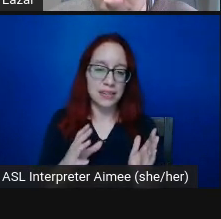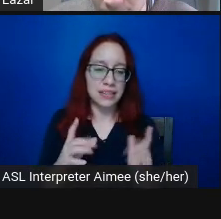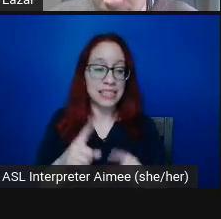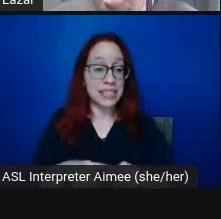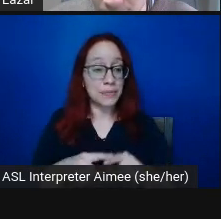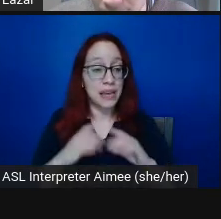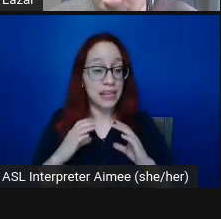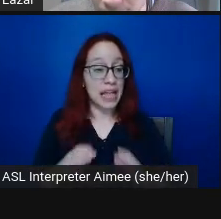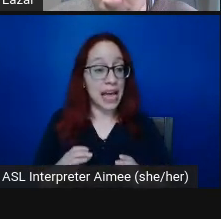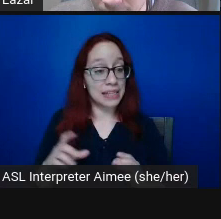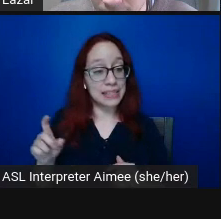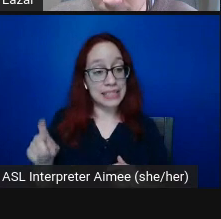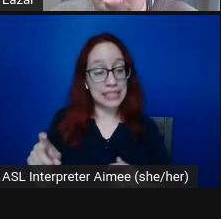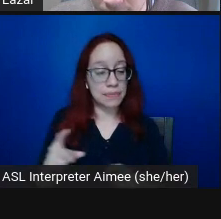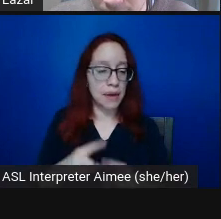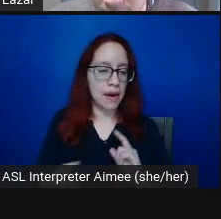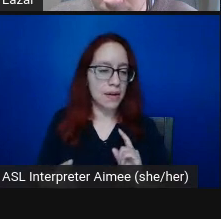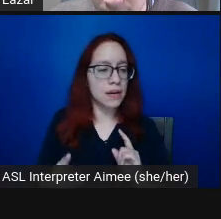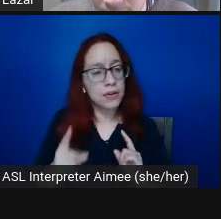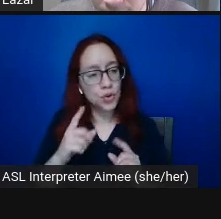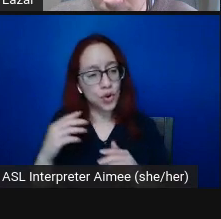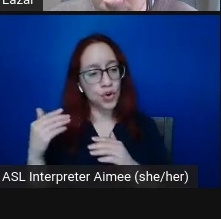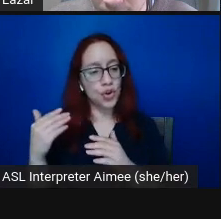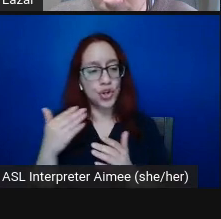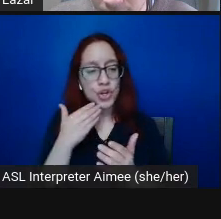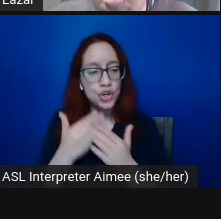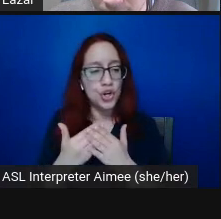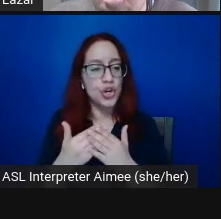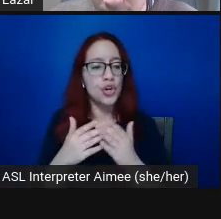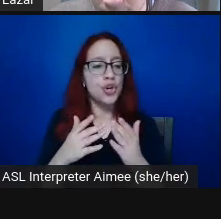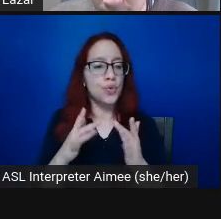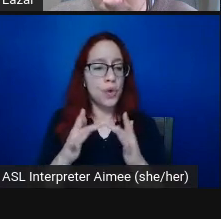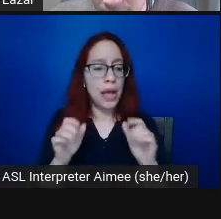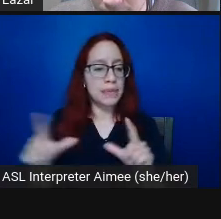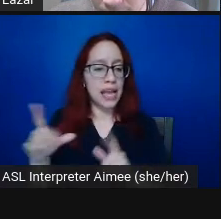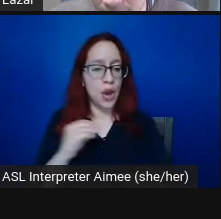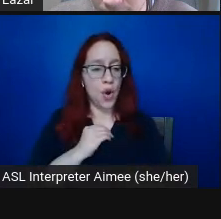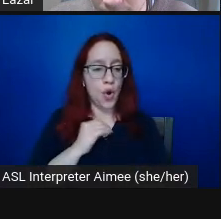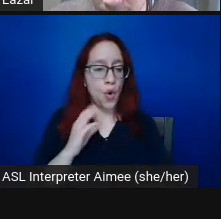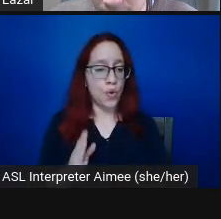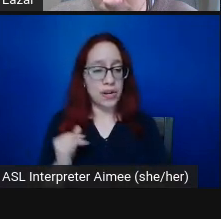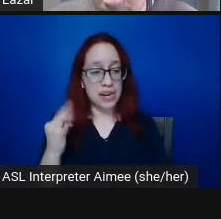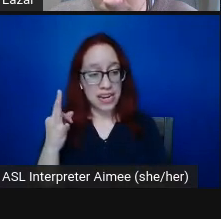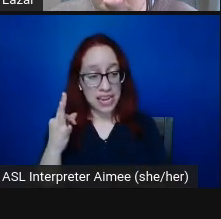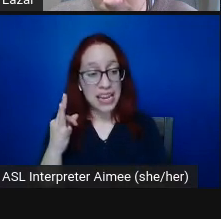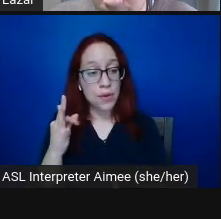However, a responsible website will always say as if correct information is presented to them.